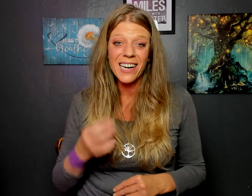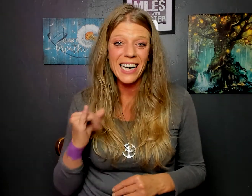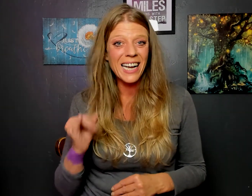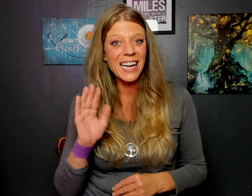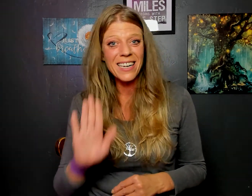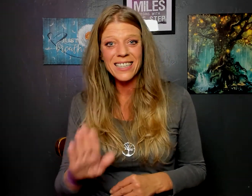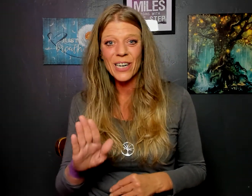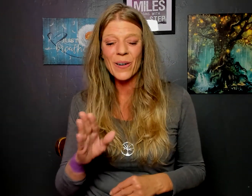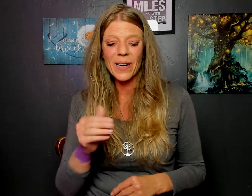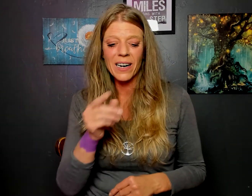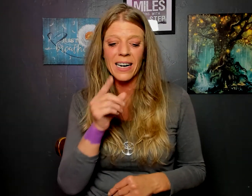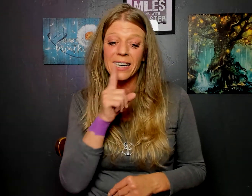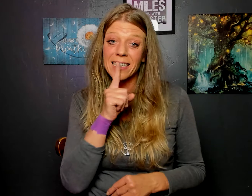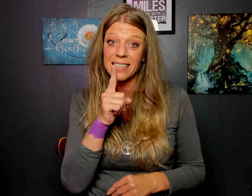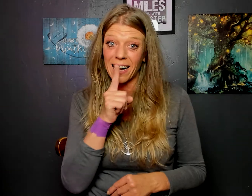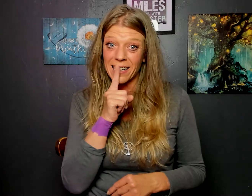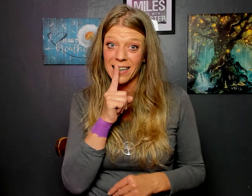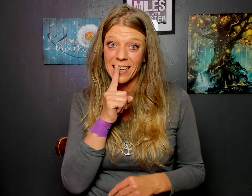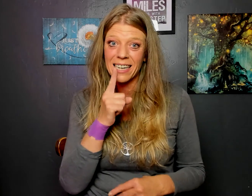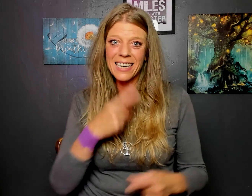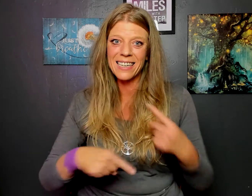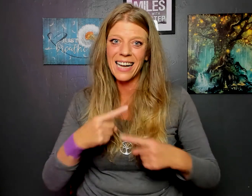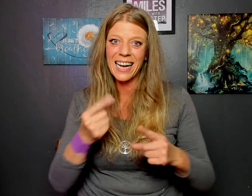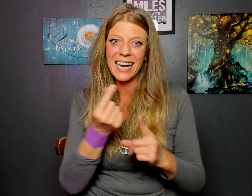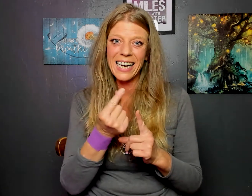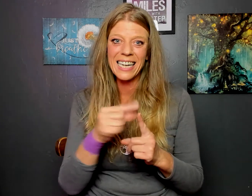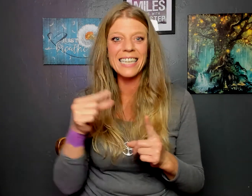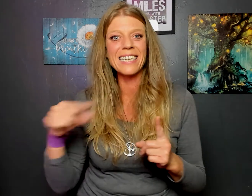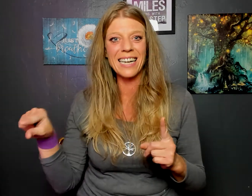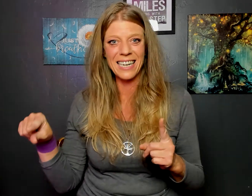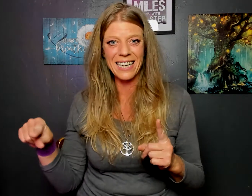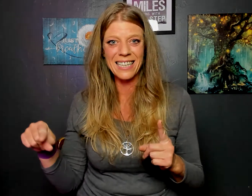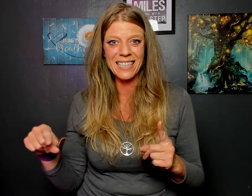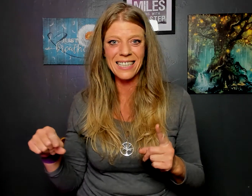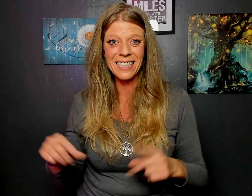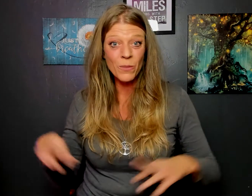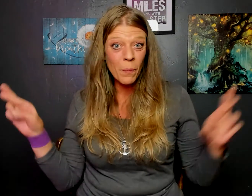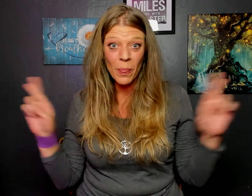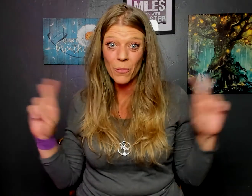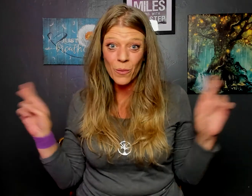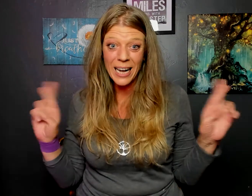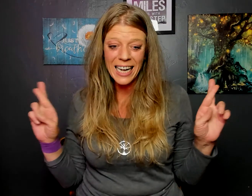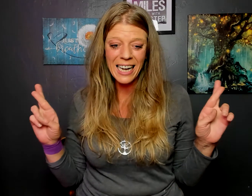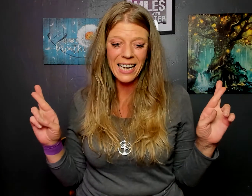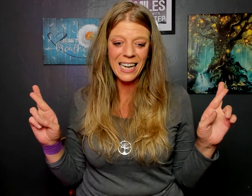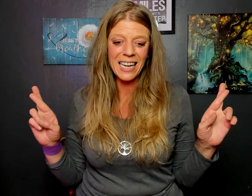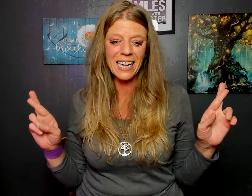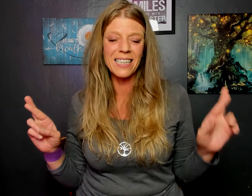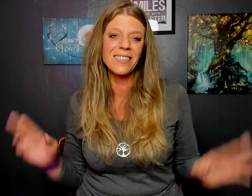Here is your silent sign sentence. Ready?